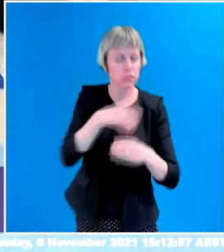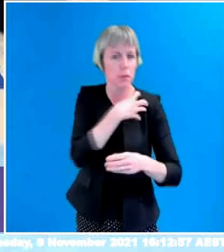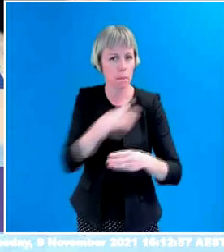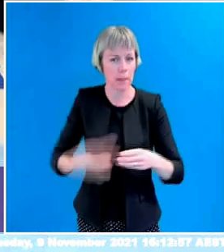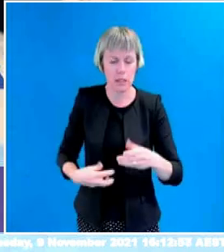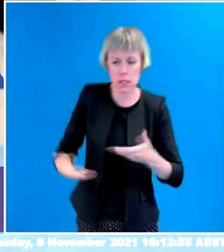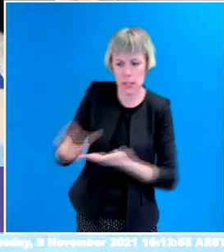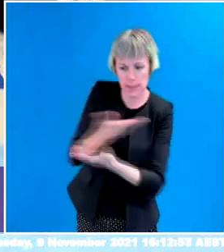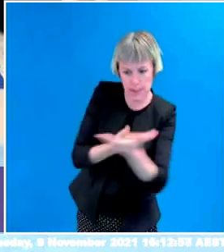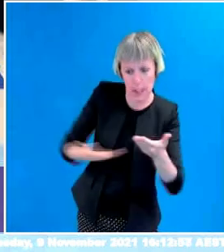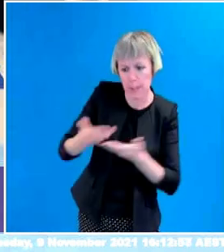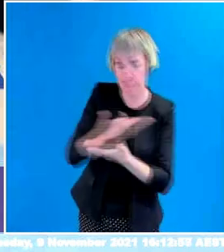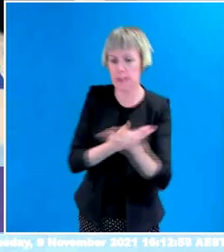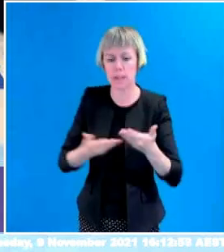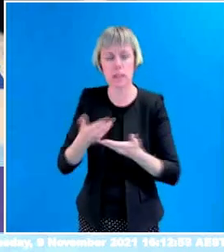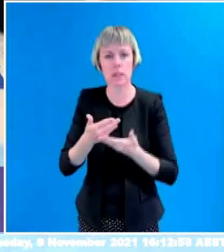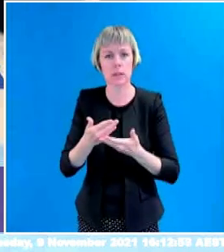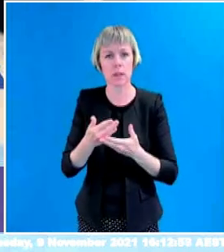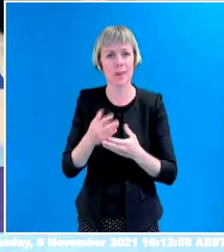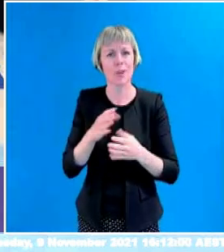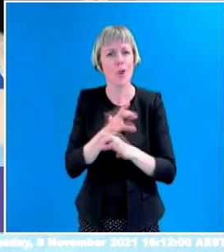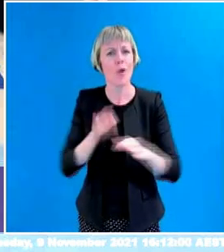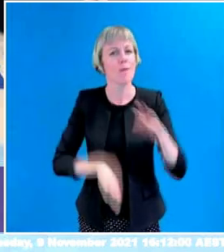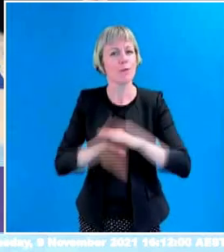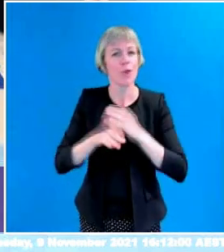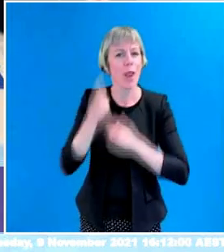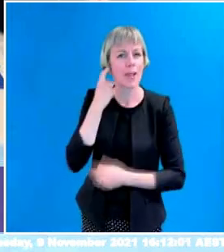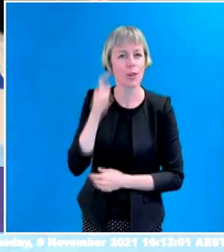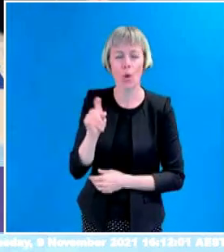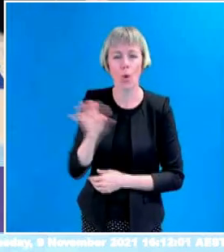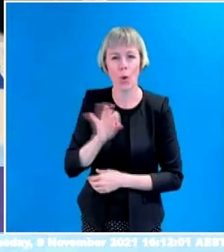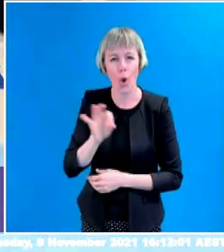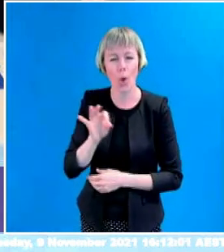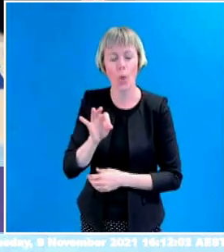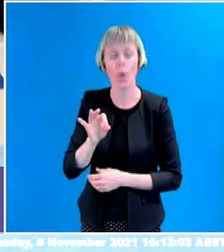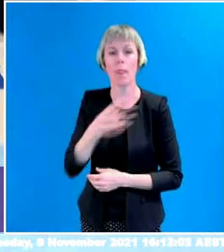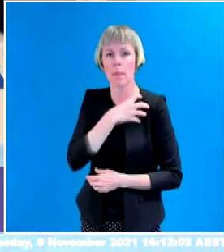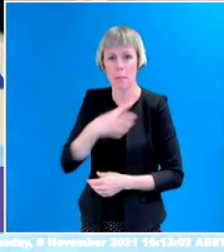There was ministerial discussions about it that led to the work that resulted